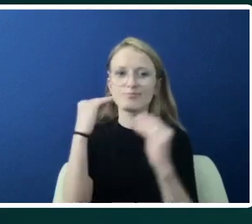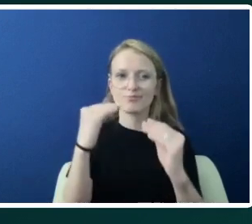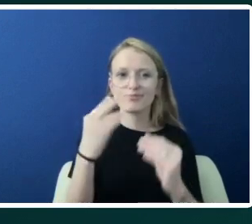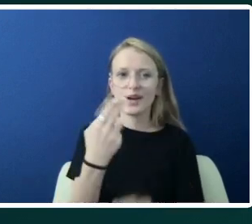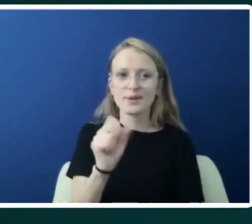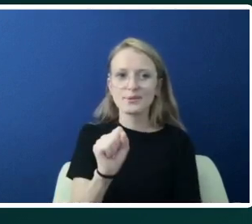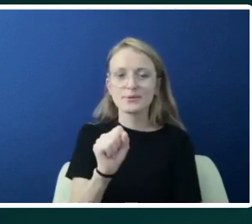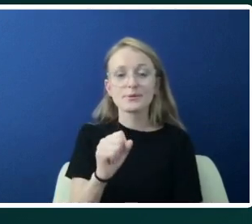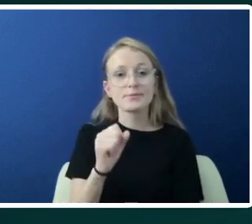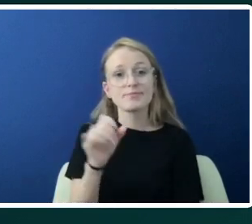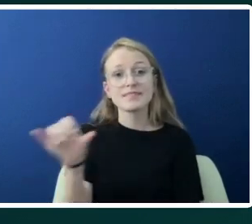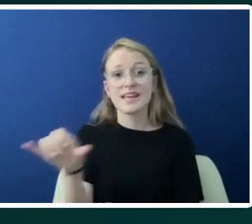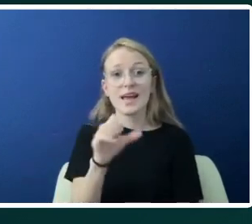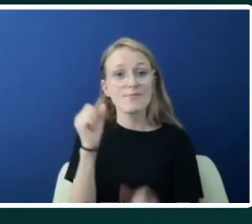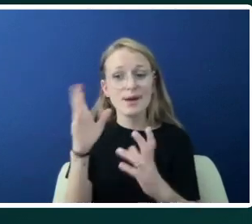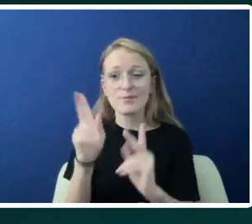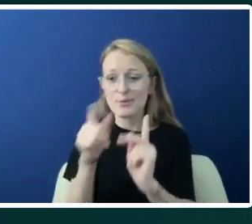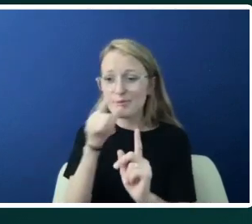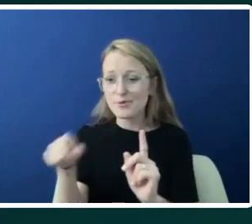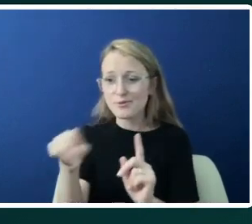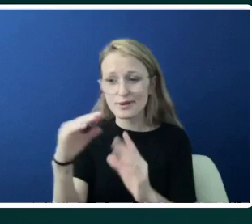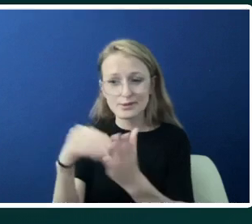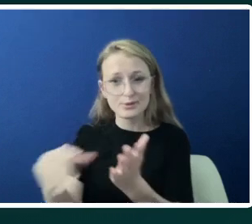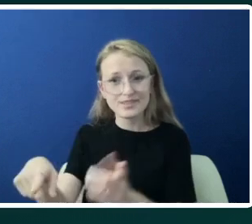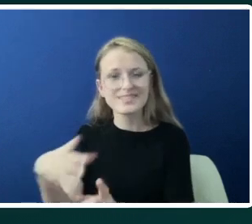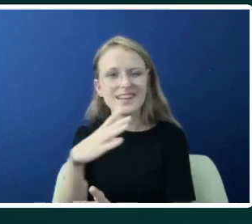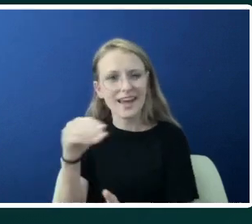and many of my colleagues and friends that are in K12 education right now,